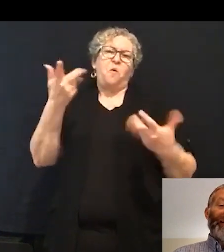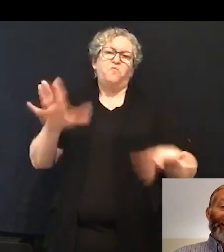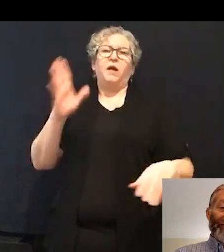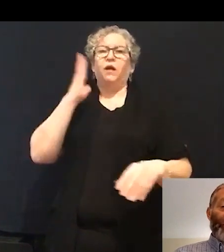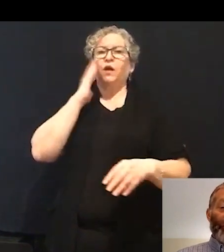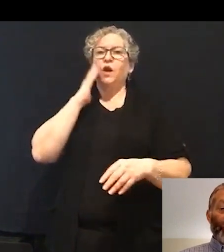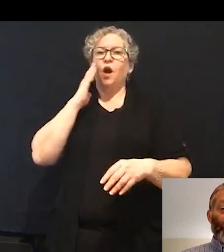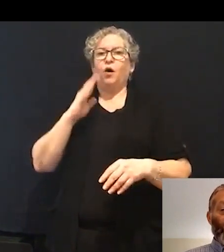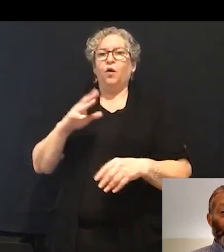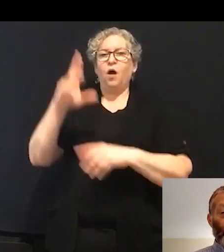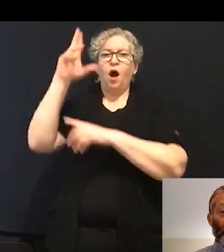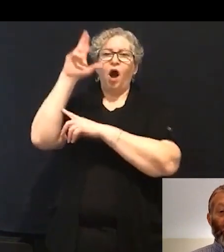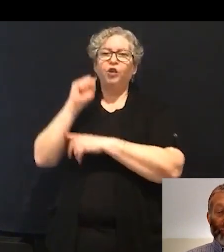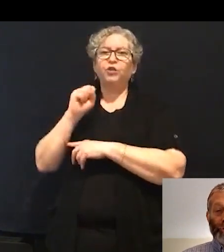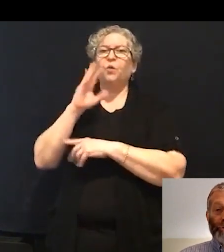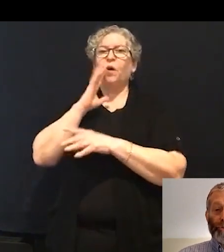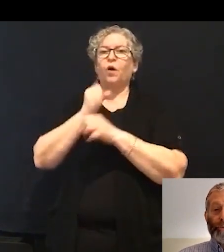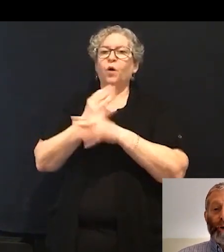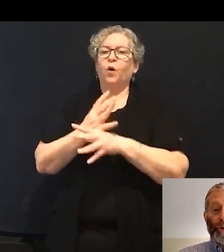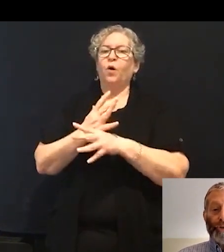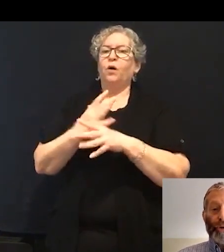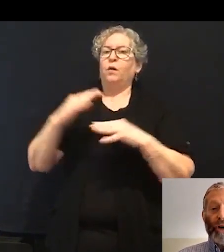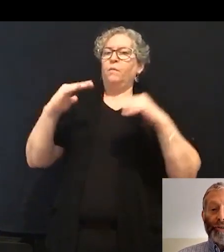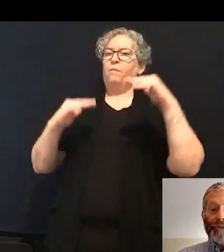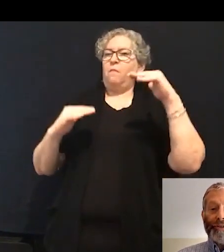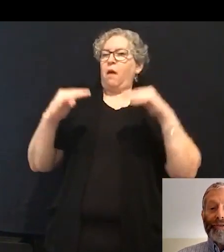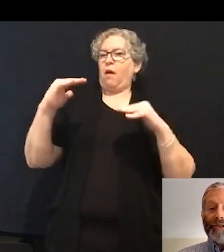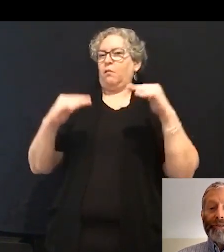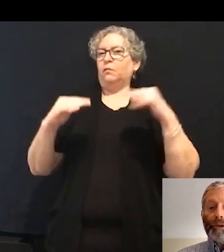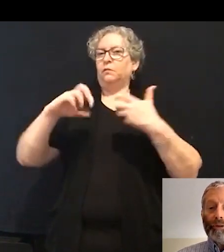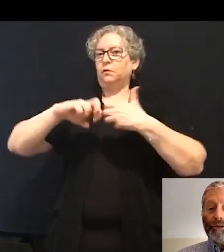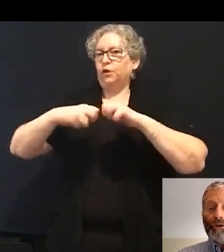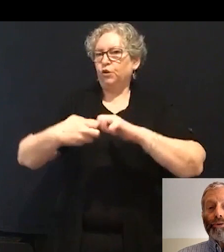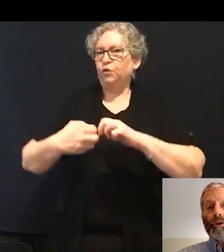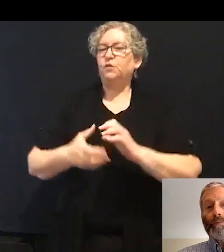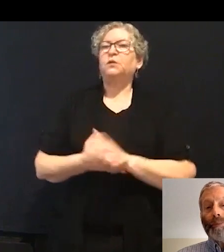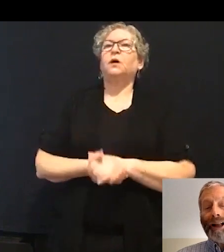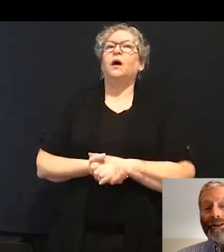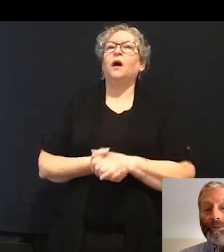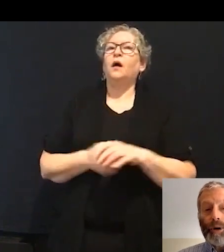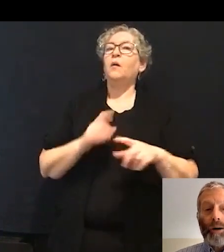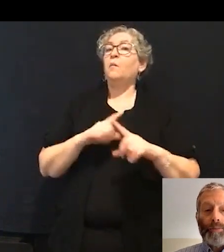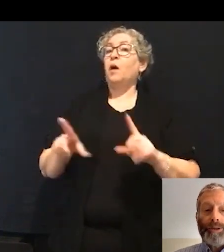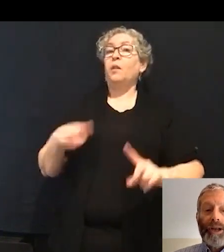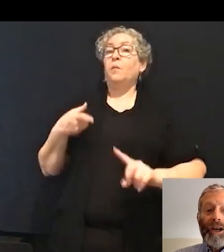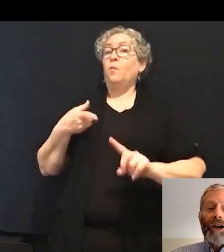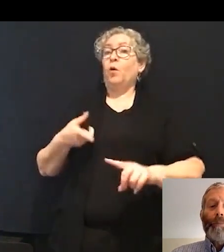And as some of you know, Usher syndrome also causes vestibular issues or balance problems.